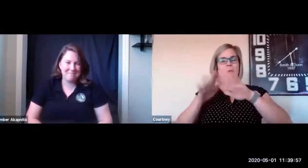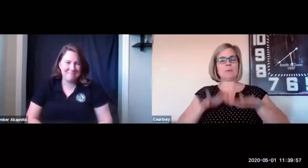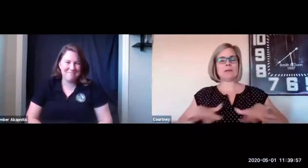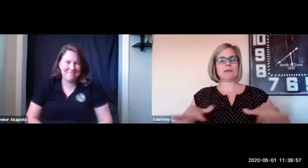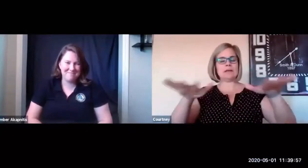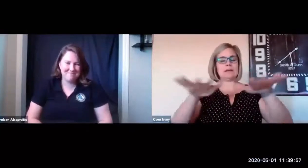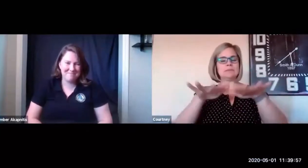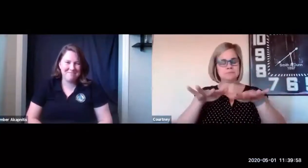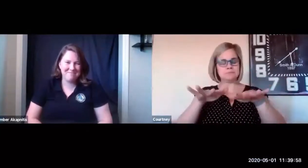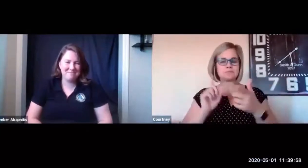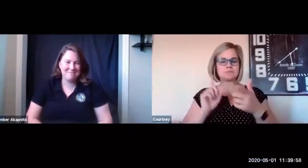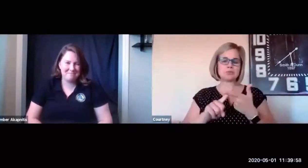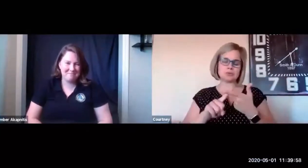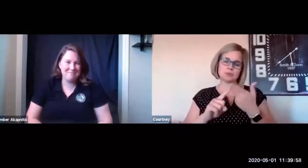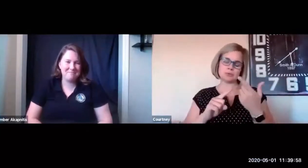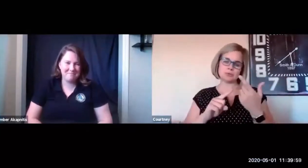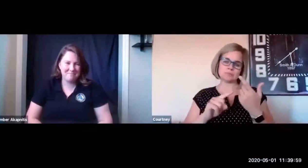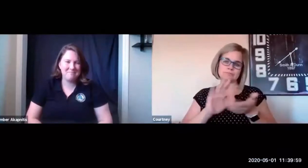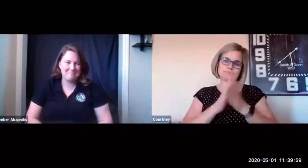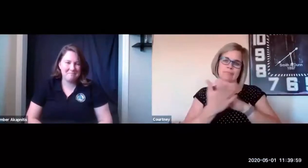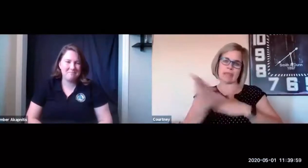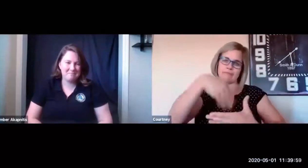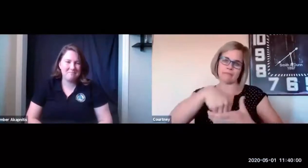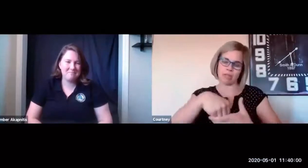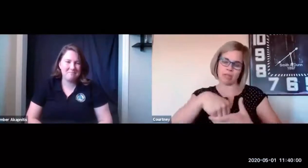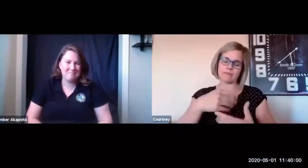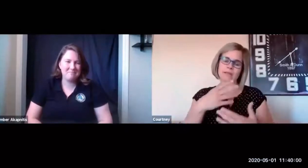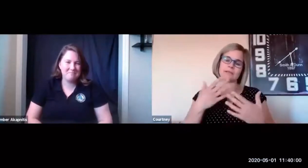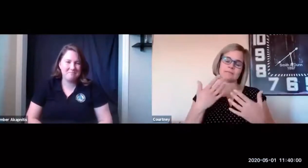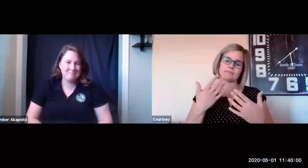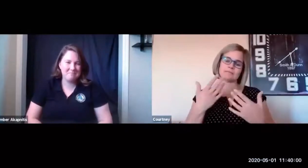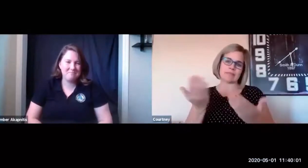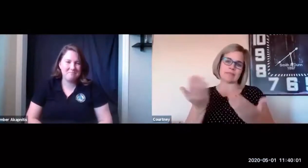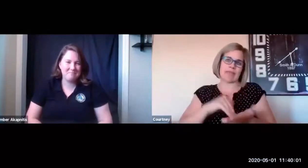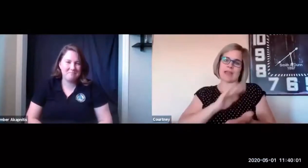it takes the whole community to get involved